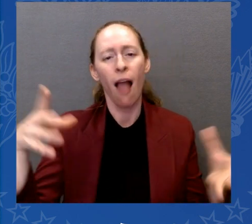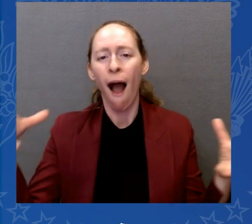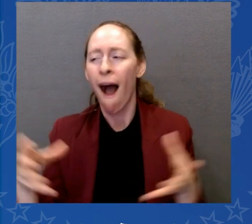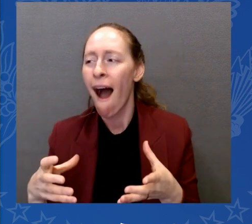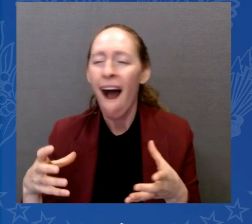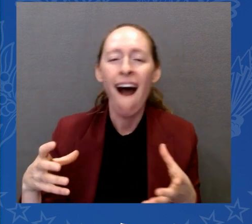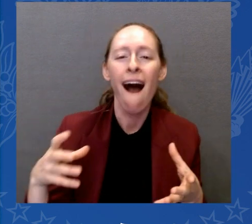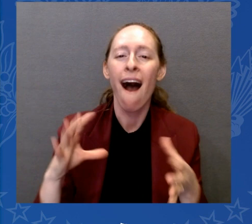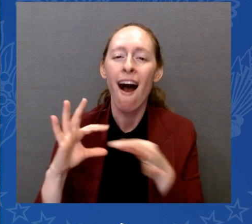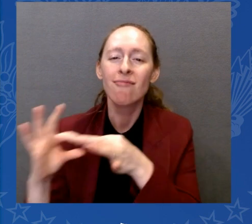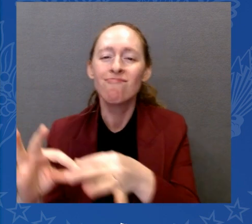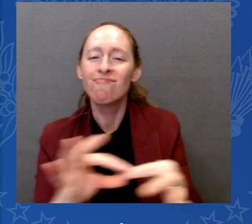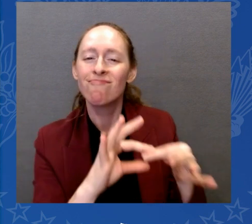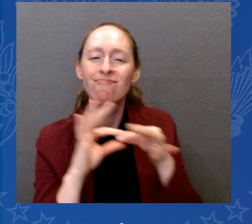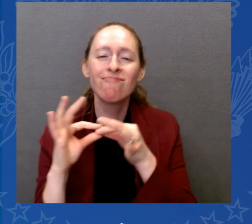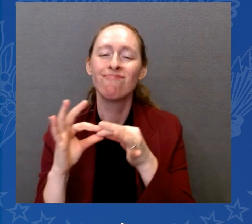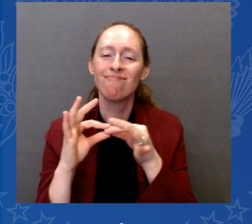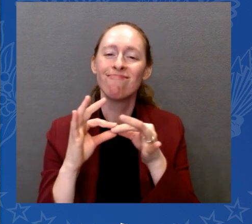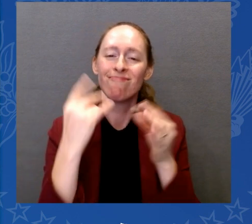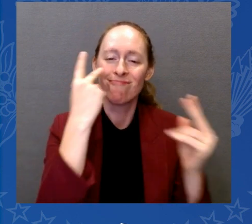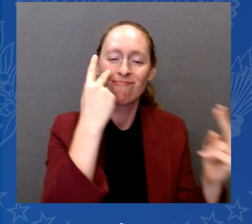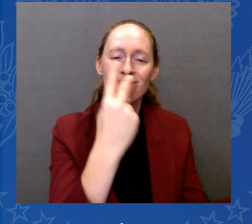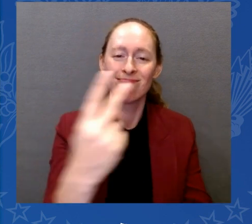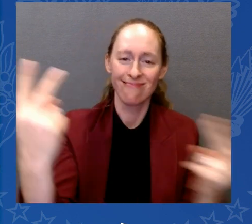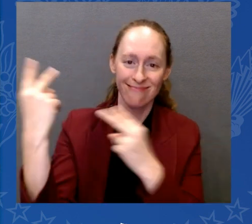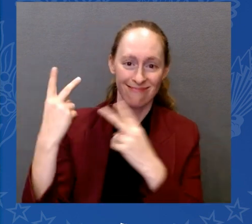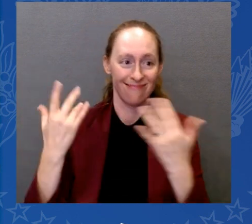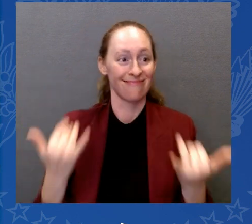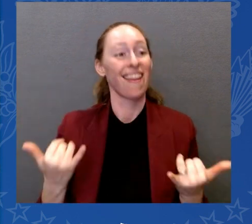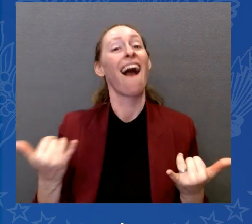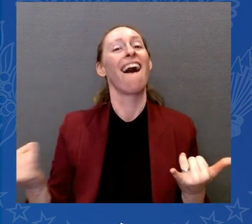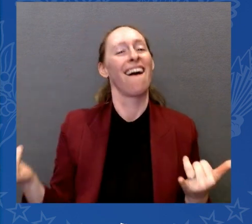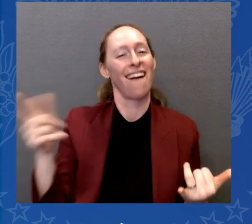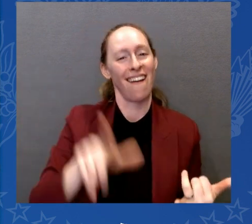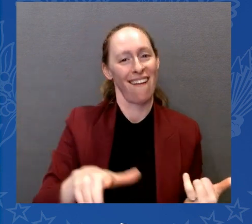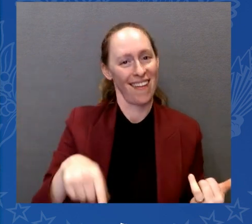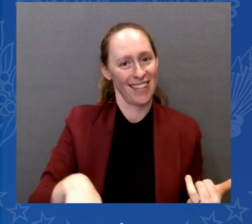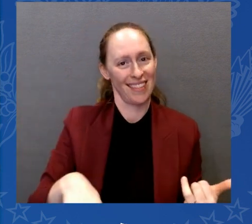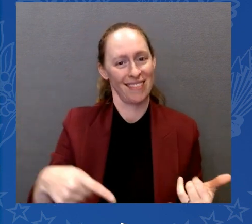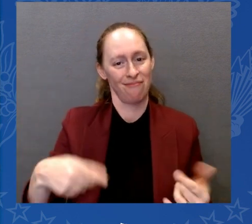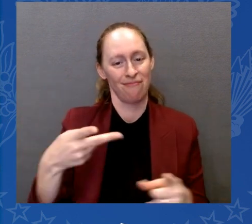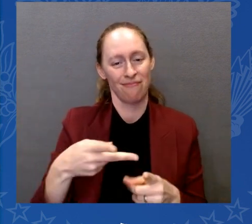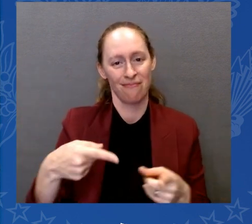We're doing it not just for today, but for all the ages. And it's for the people of Colorado,